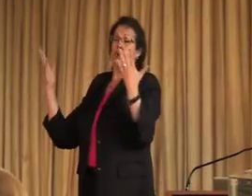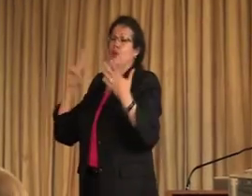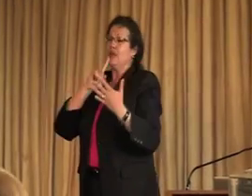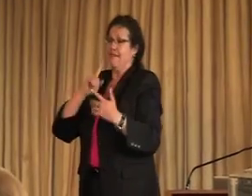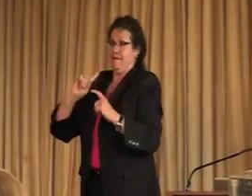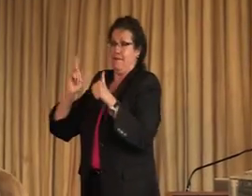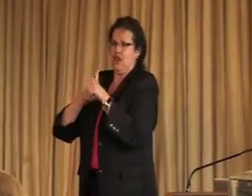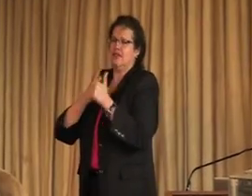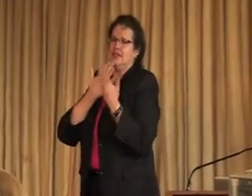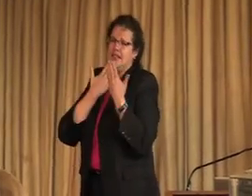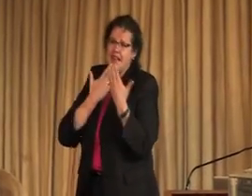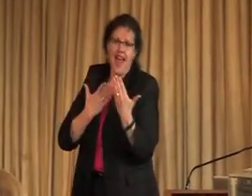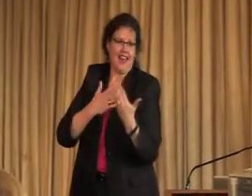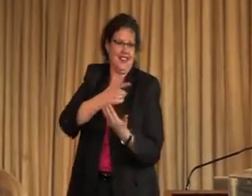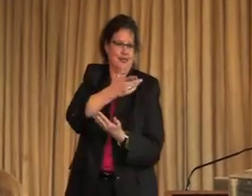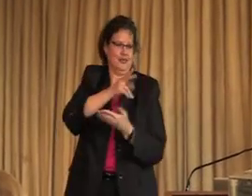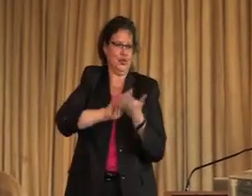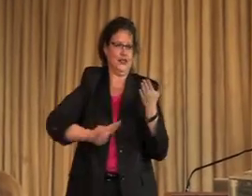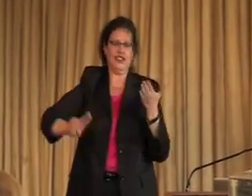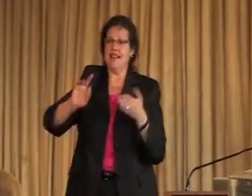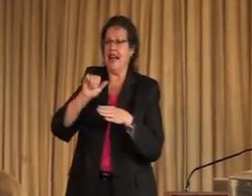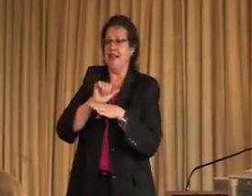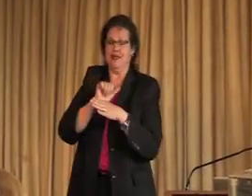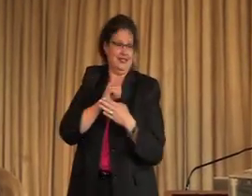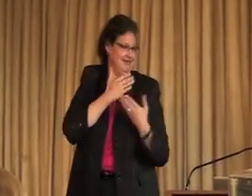him in his decision, but I had to do a little bit of logistical planning in order to make